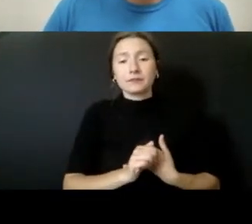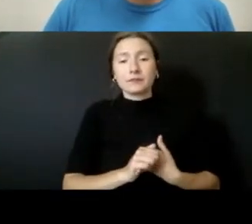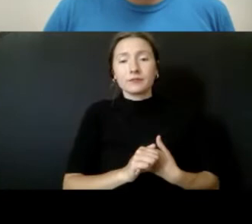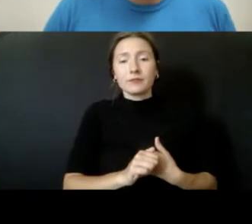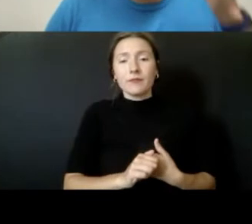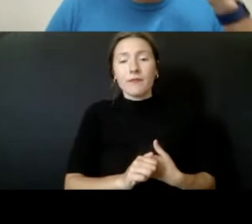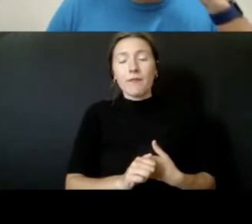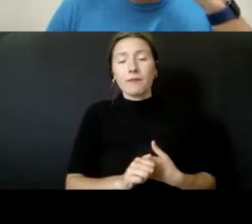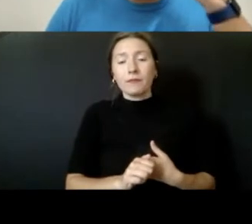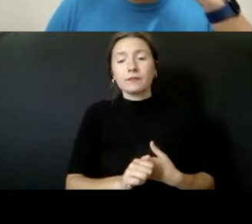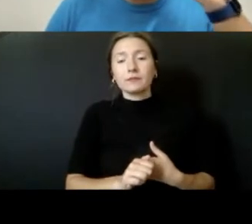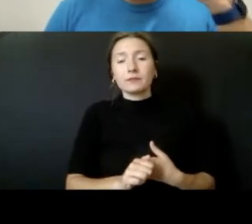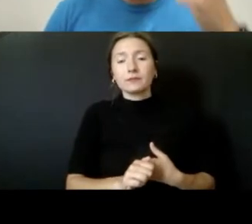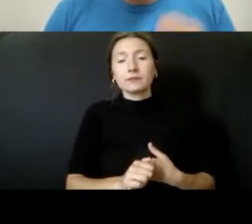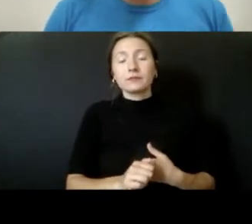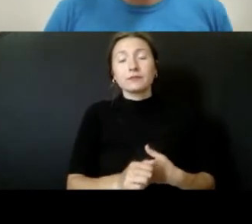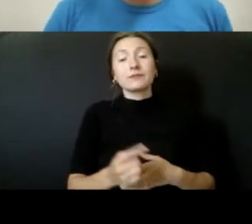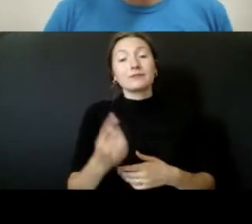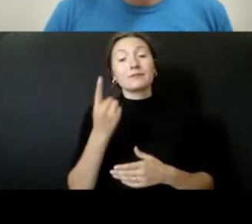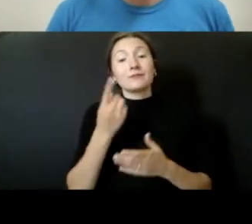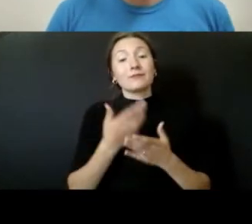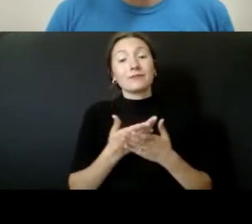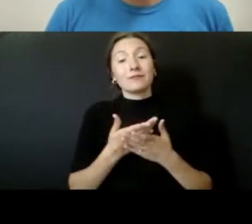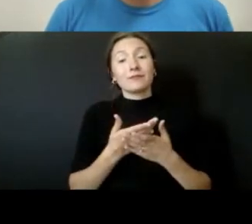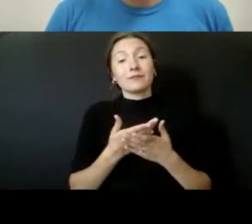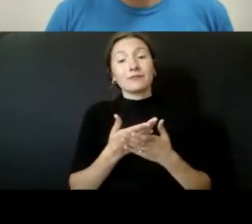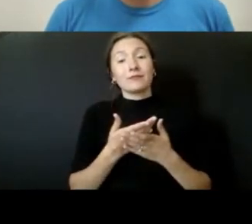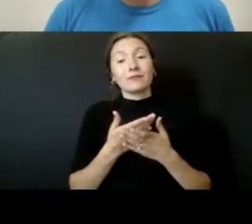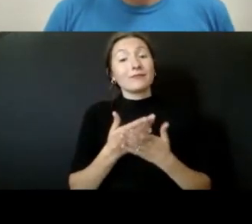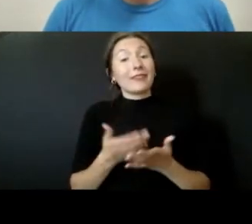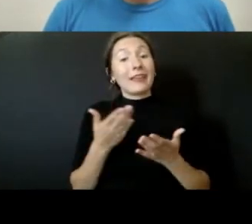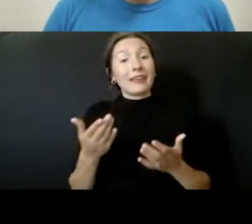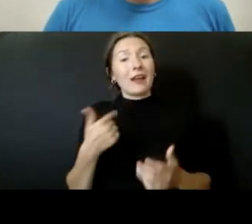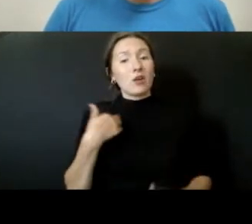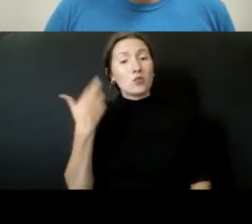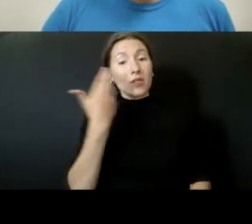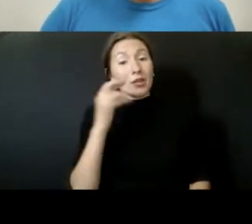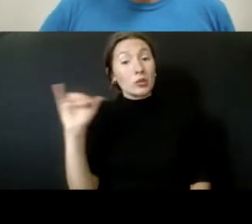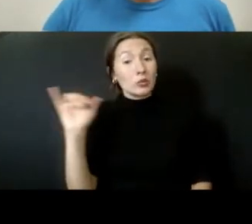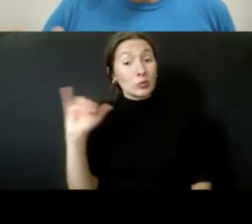um so it took us almost like i think was two or three or four weeks it was a ridiculous amount